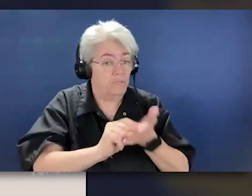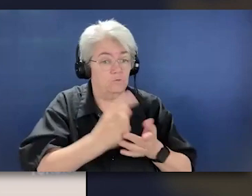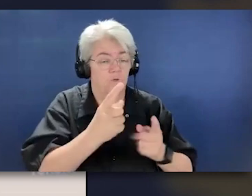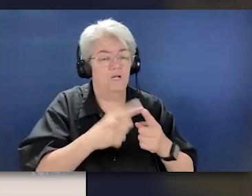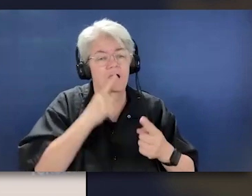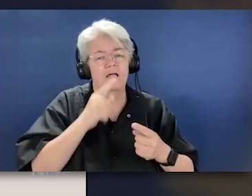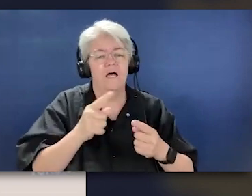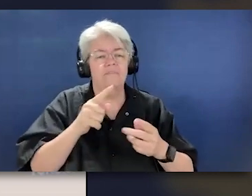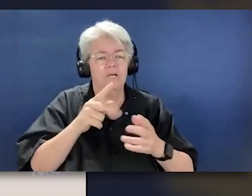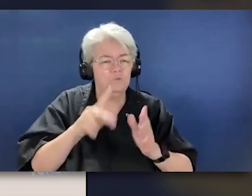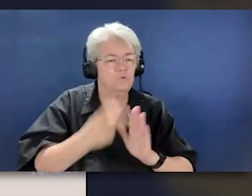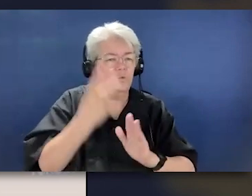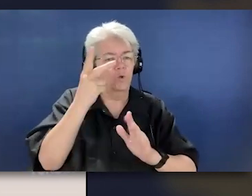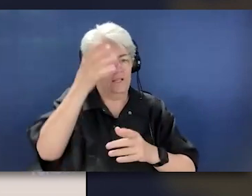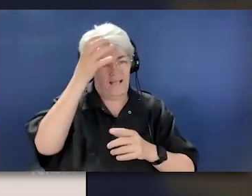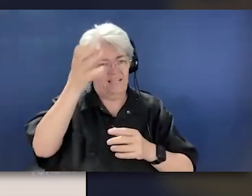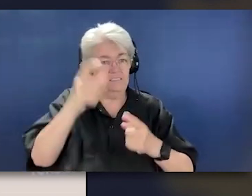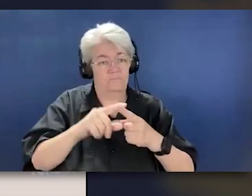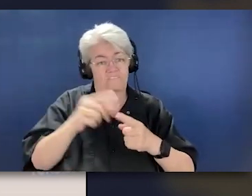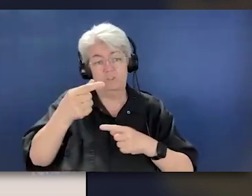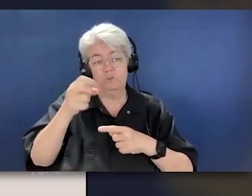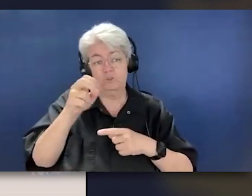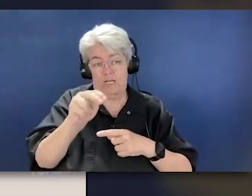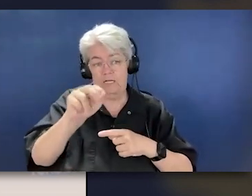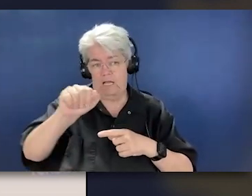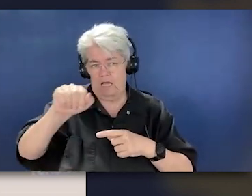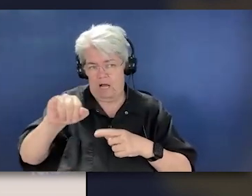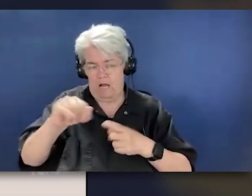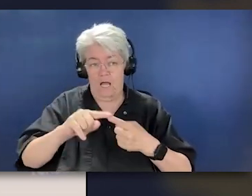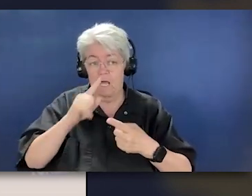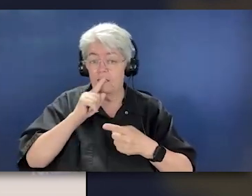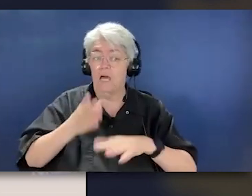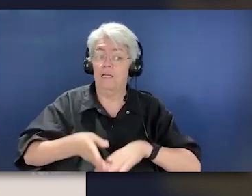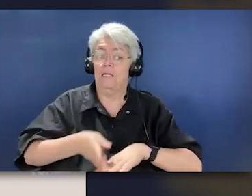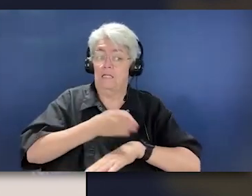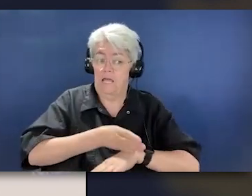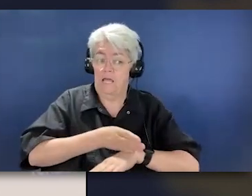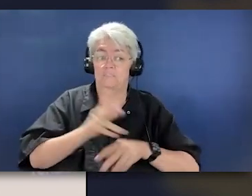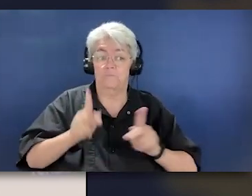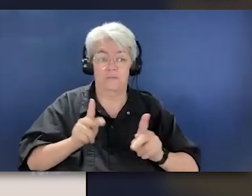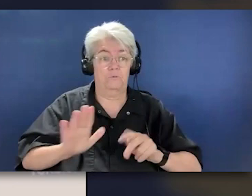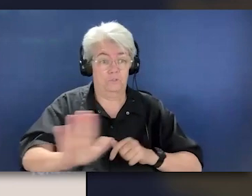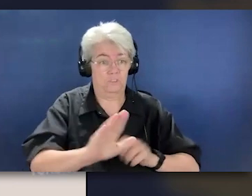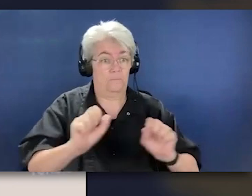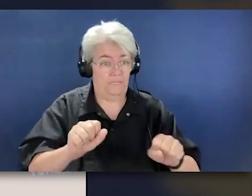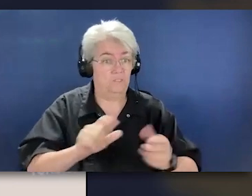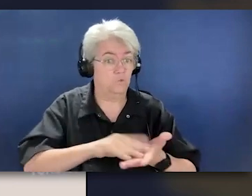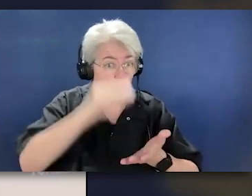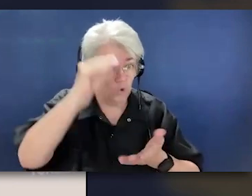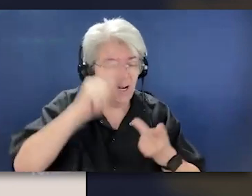generative AI—its potential to enhance learning and also the significant ethical, data privacy,